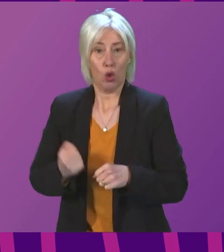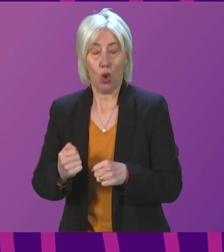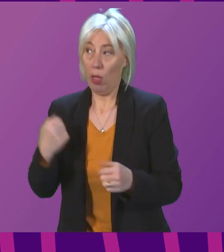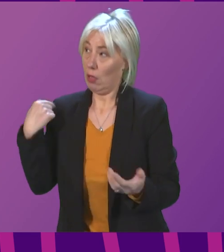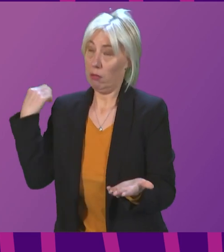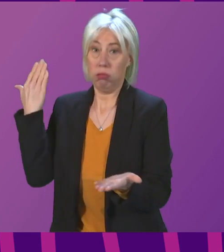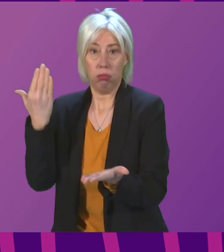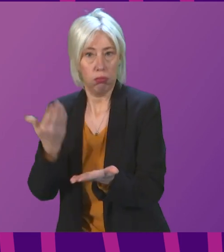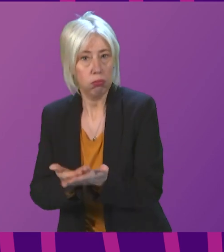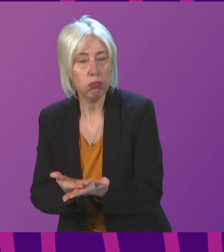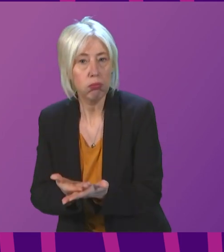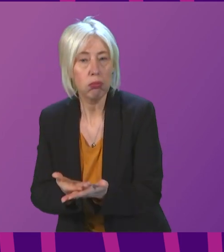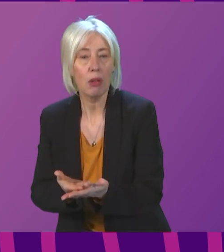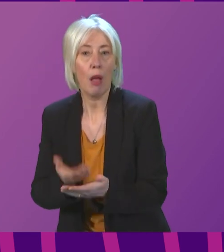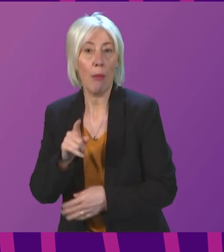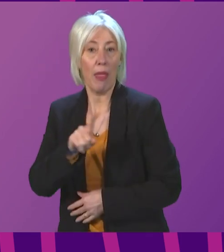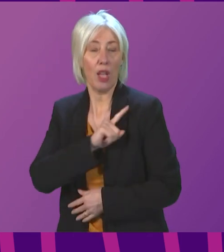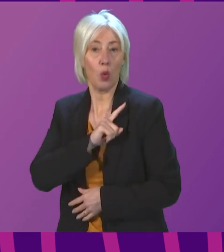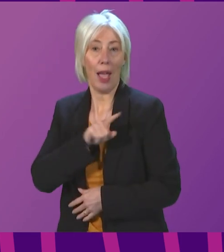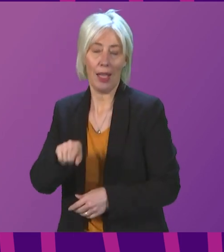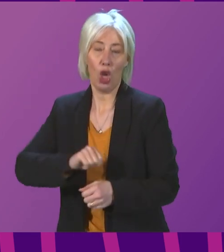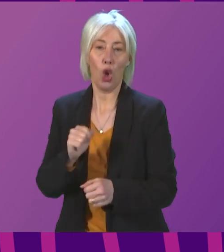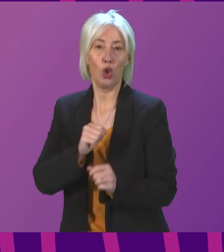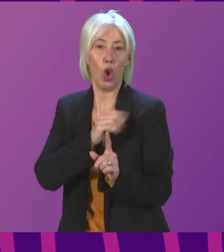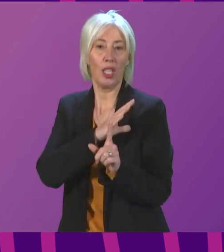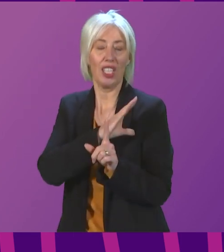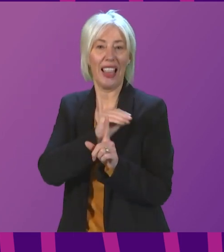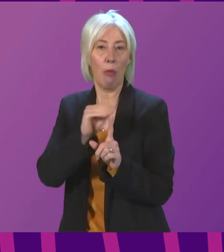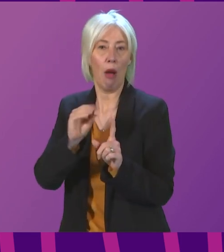which is probably why Scottish Labour is being so negative about it.